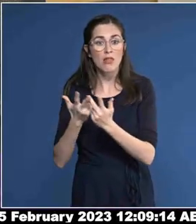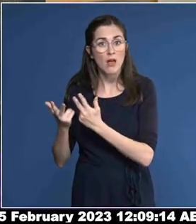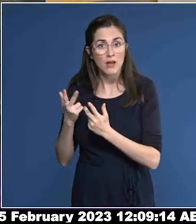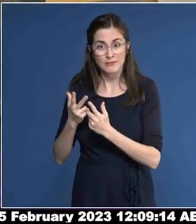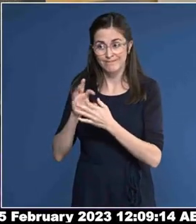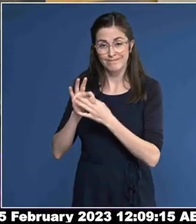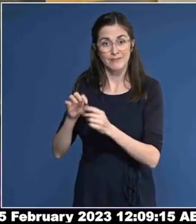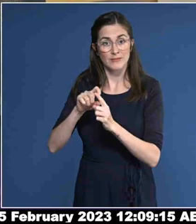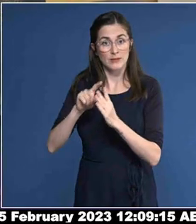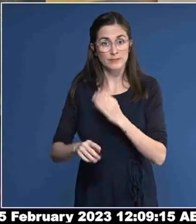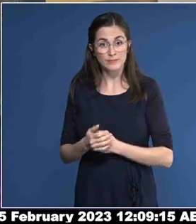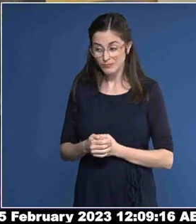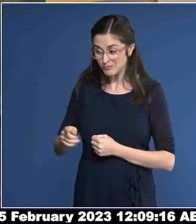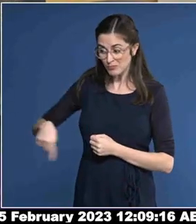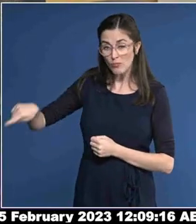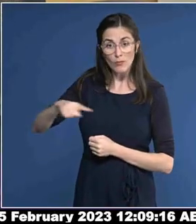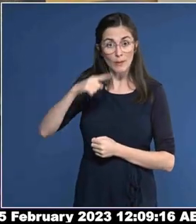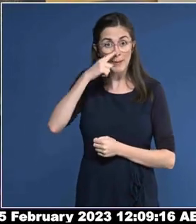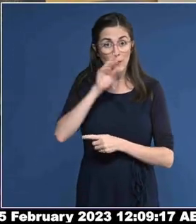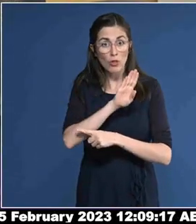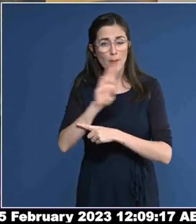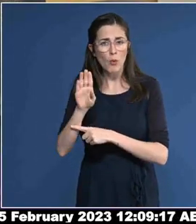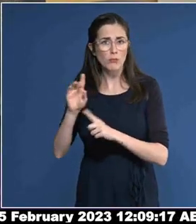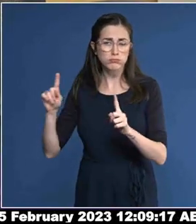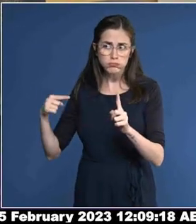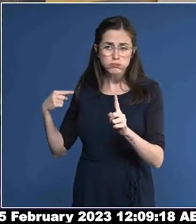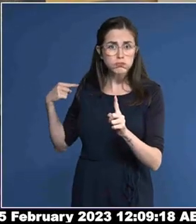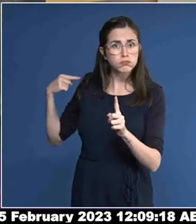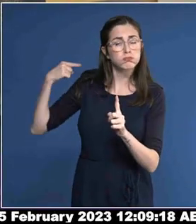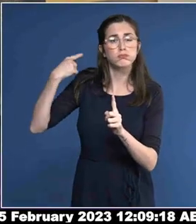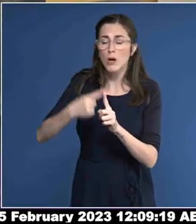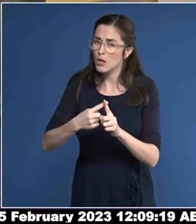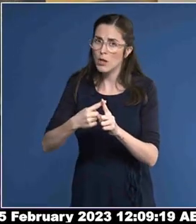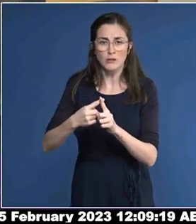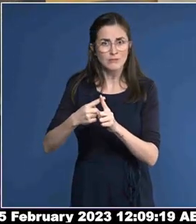for very long periods, during which the environment of disability service provision